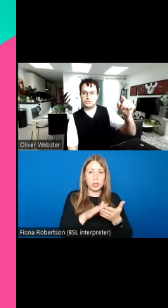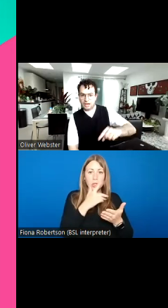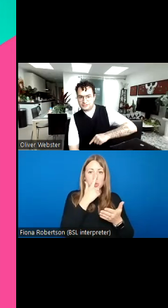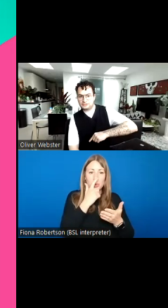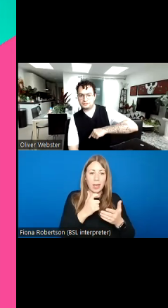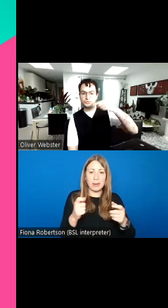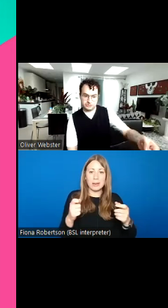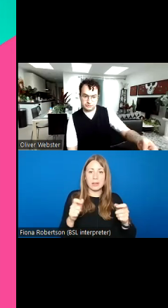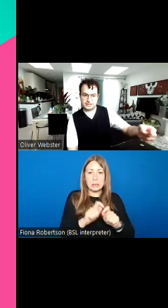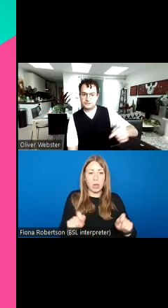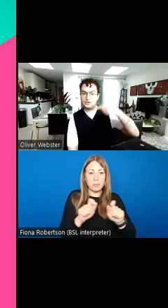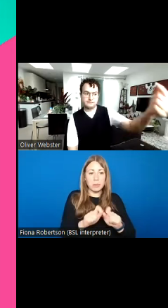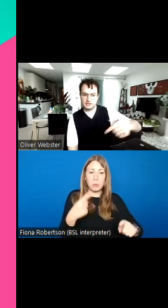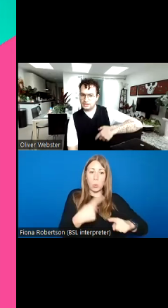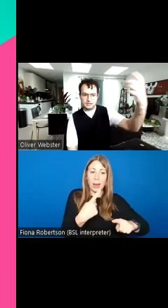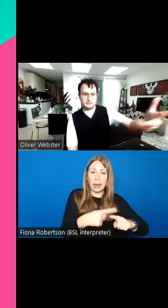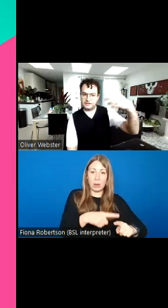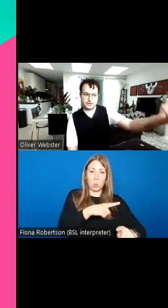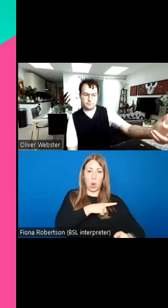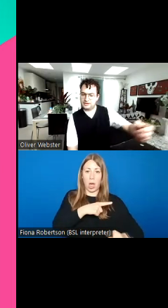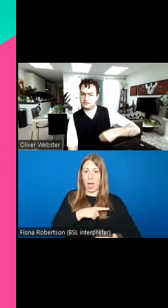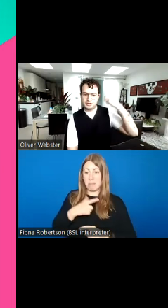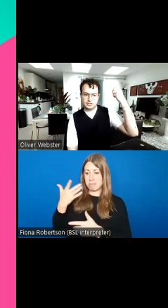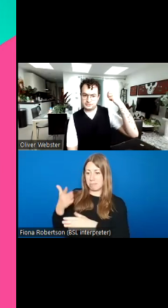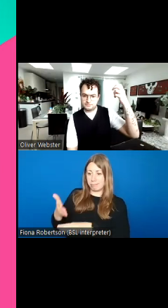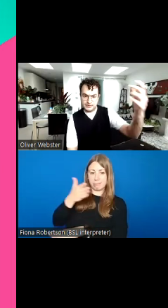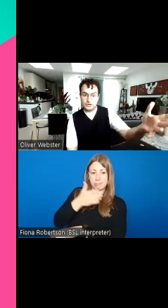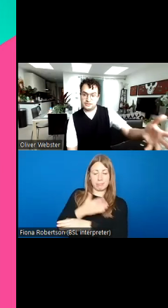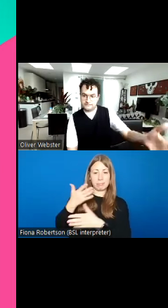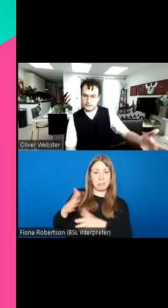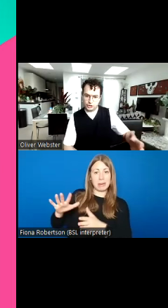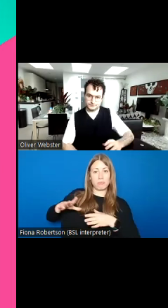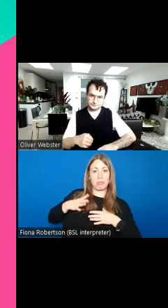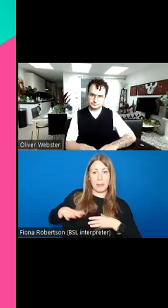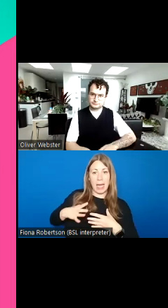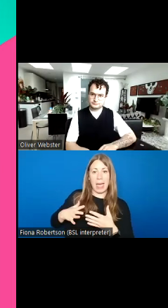You're not having to query things with the video maker, the people in the video.